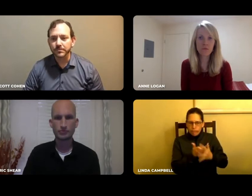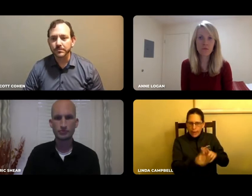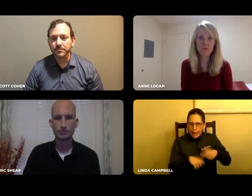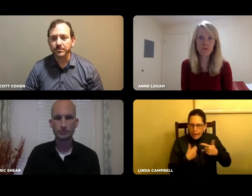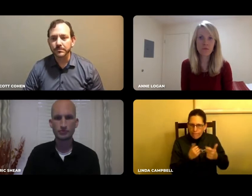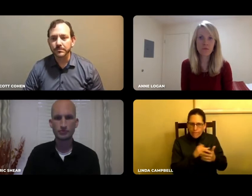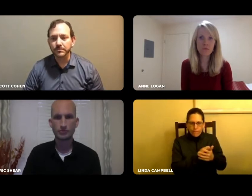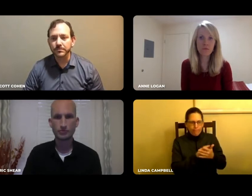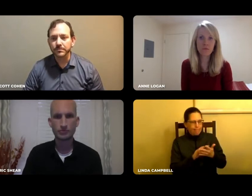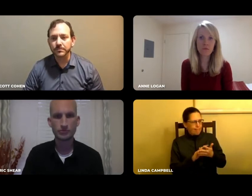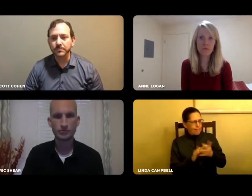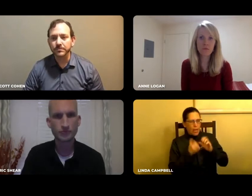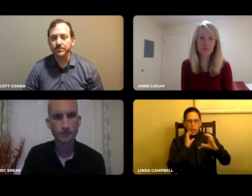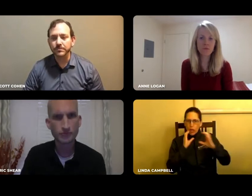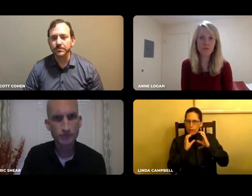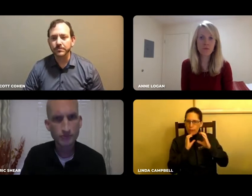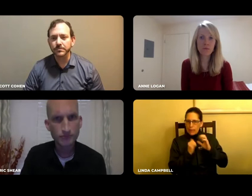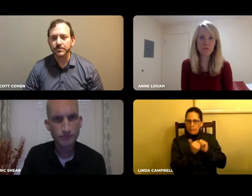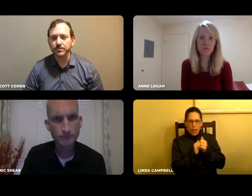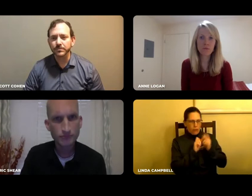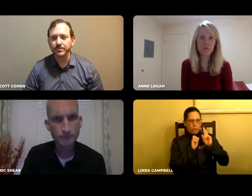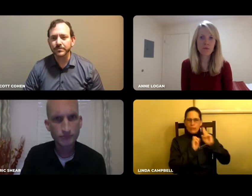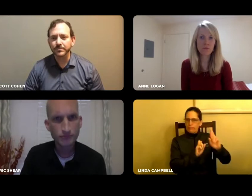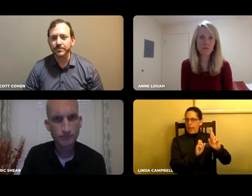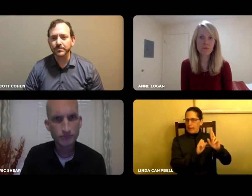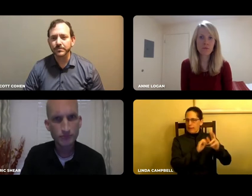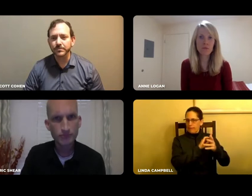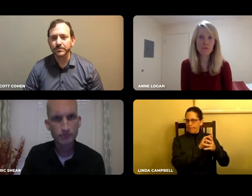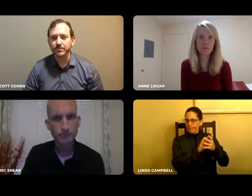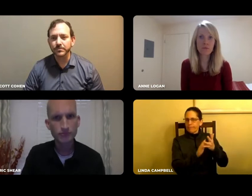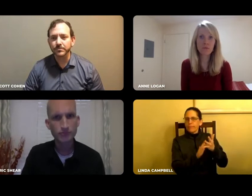Thinking about behaviors through life and communication that promotes respect.